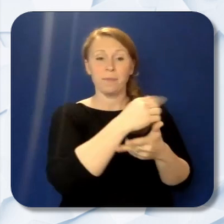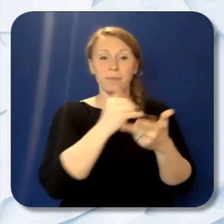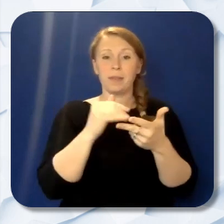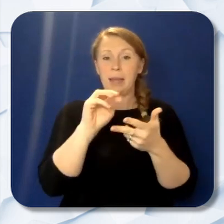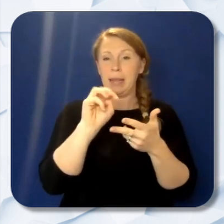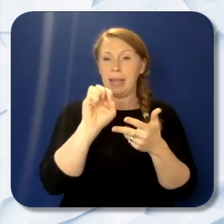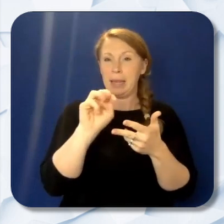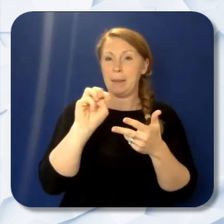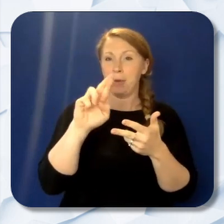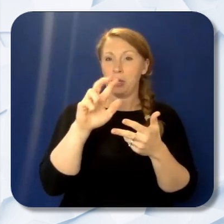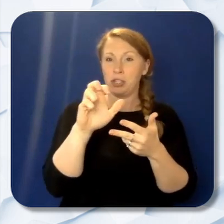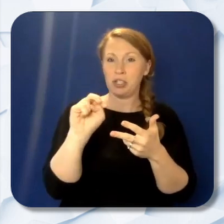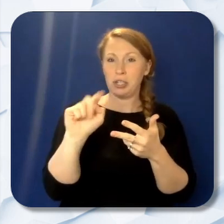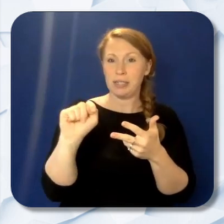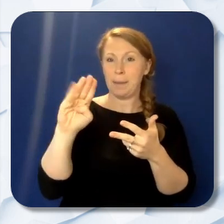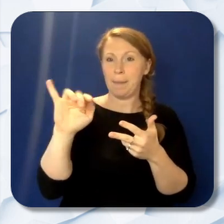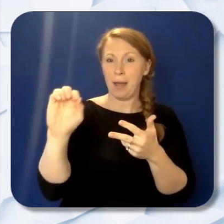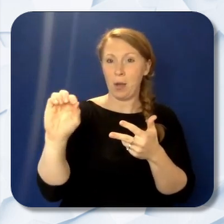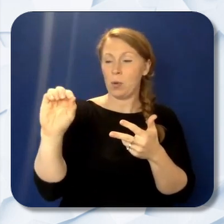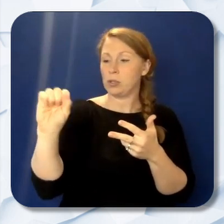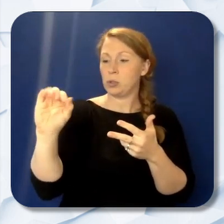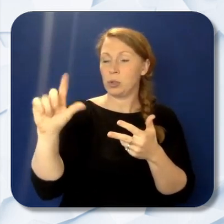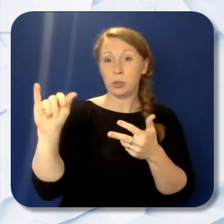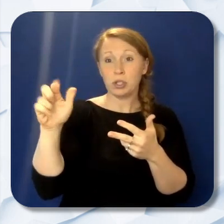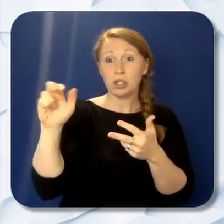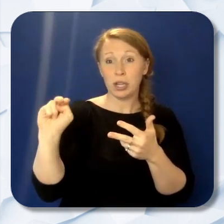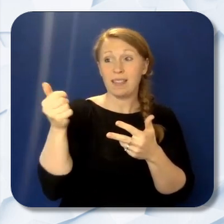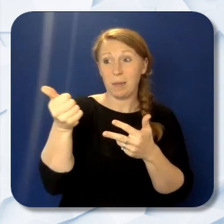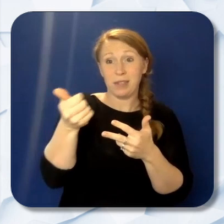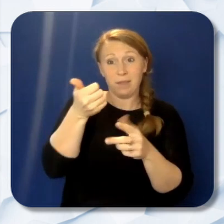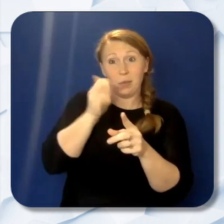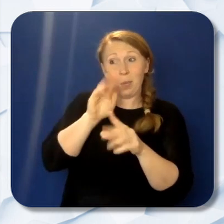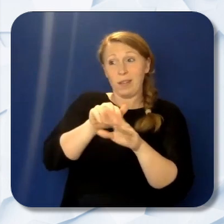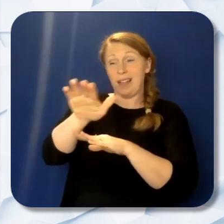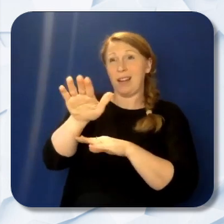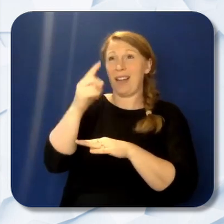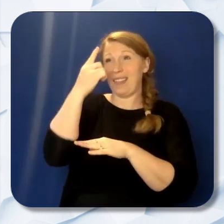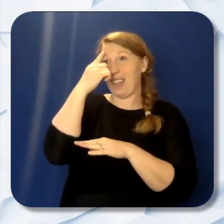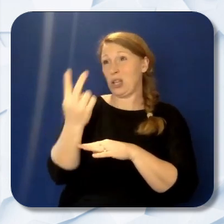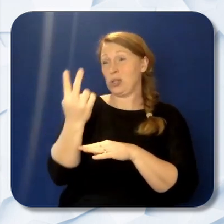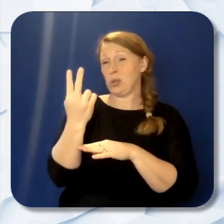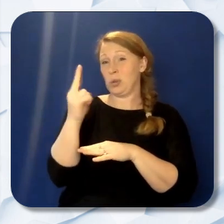manufacturer of Narcan is also going to be distributing, I think, two units of naloxone